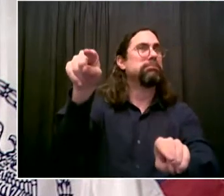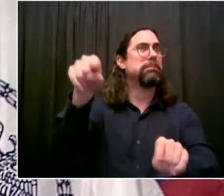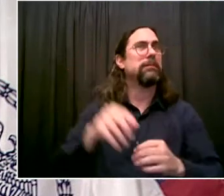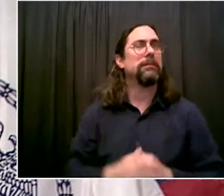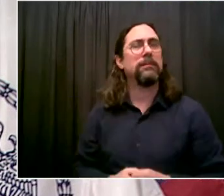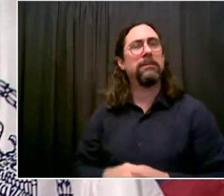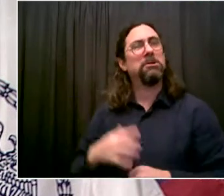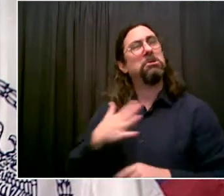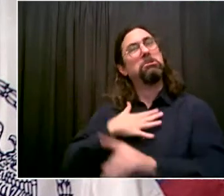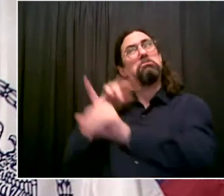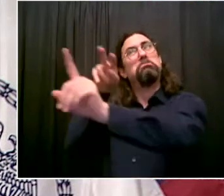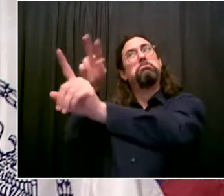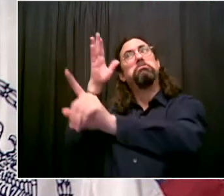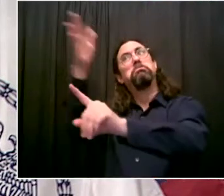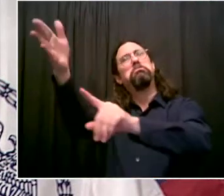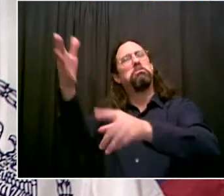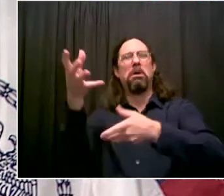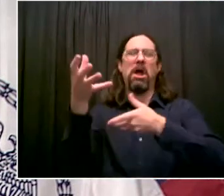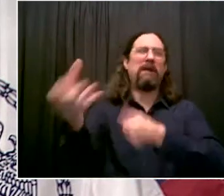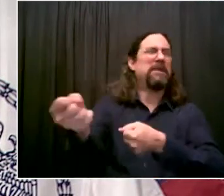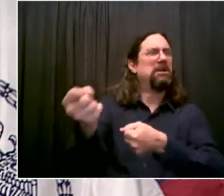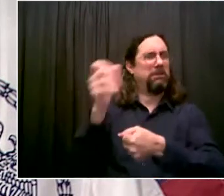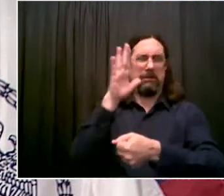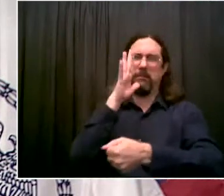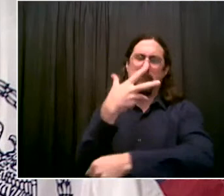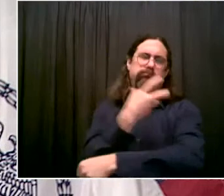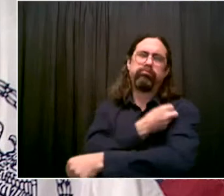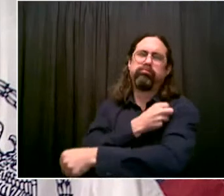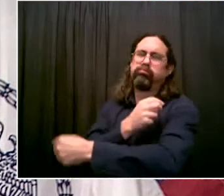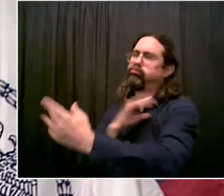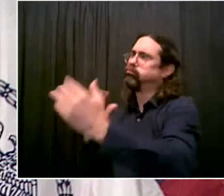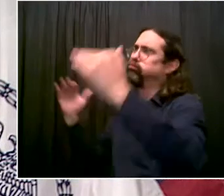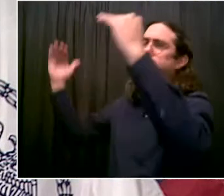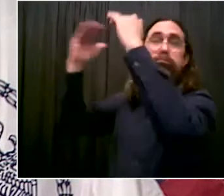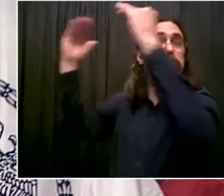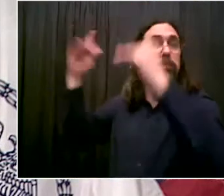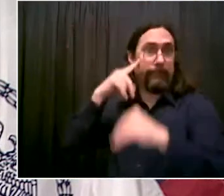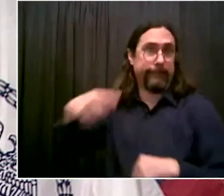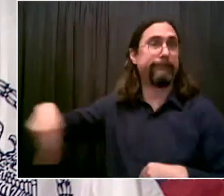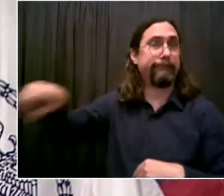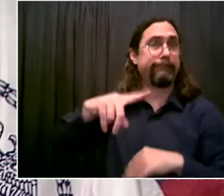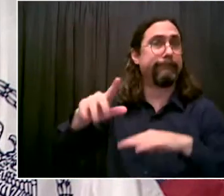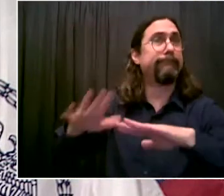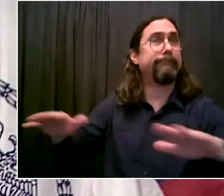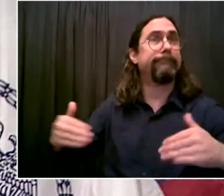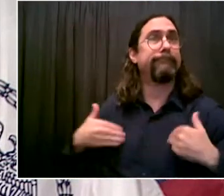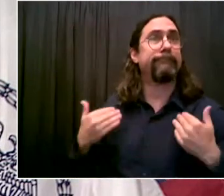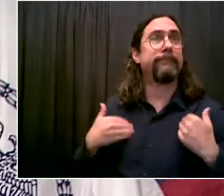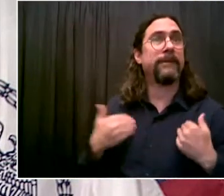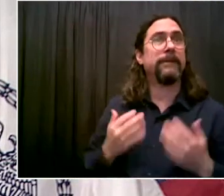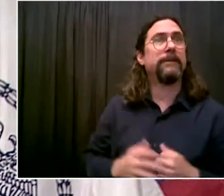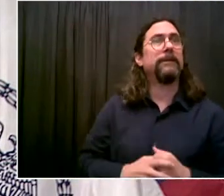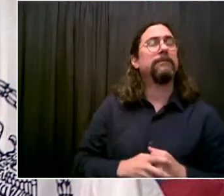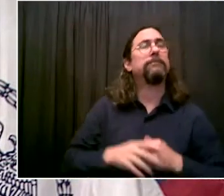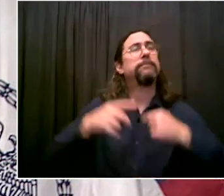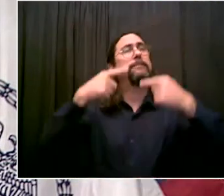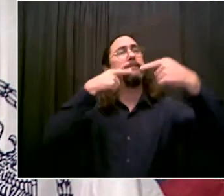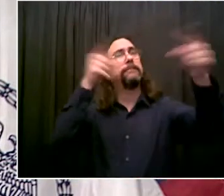TO SAY SOON ON HOW THE SPECIFIC EFFORT IS GOING TO GO BUT I'M VERY CONFIDENT WE HAVE A REALLY HIGH PERCENTAGE OF KIDS VACCINATED BEFORE THE NEW SCHOOL YEAR OPENS. NEXT GOES TO